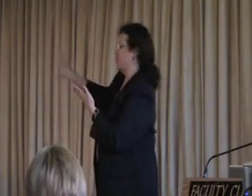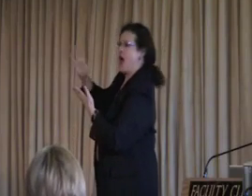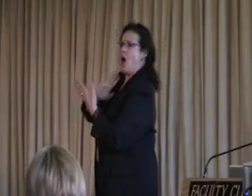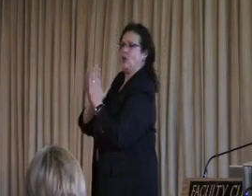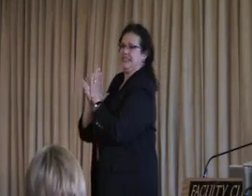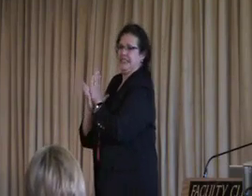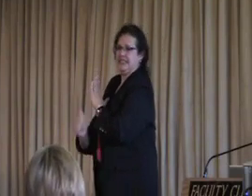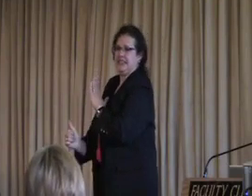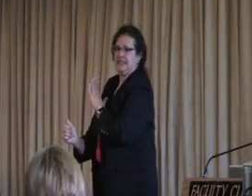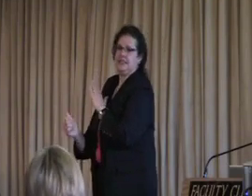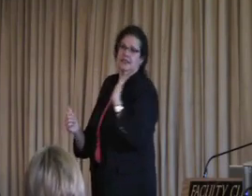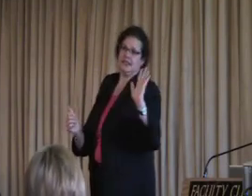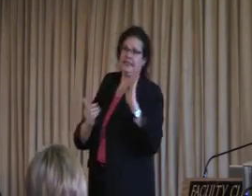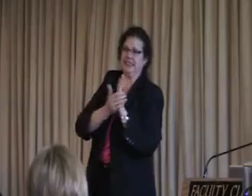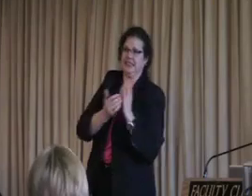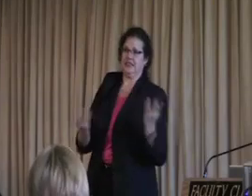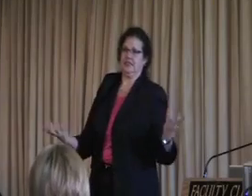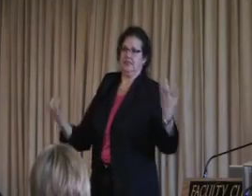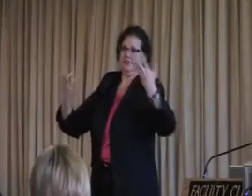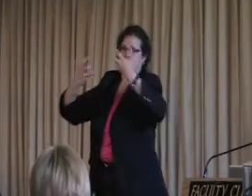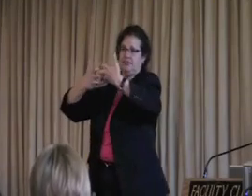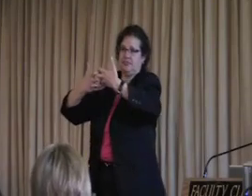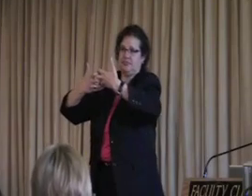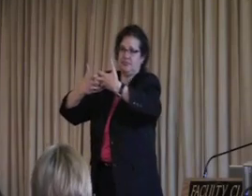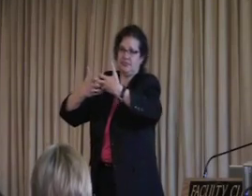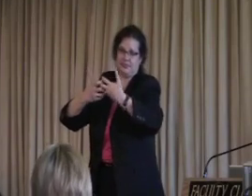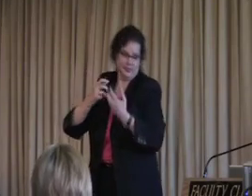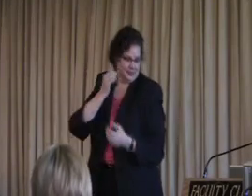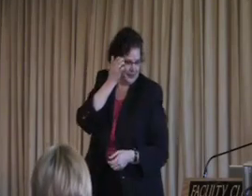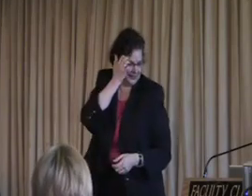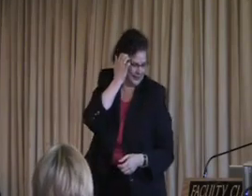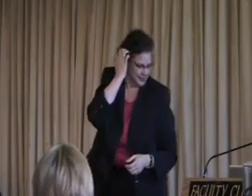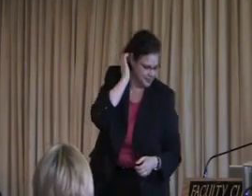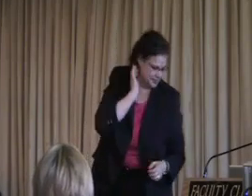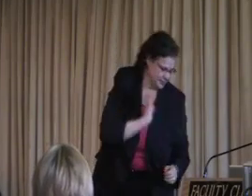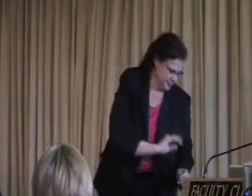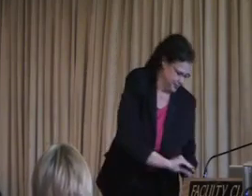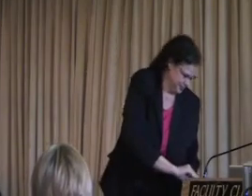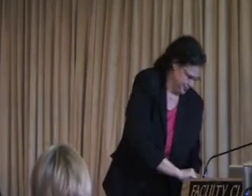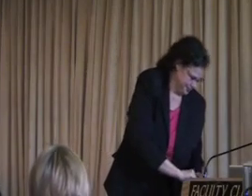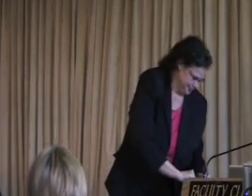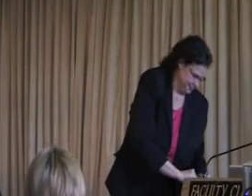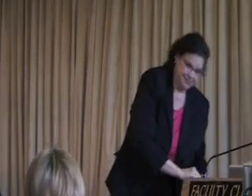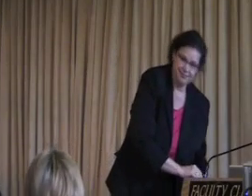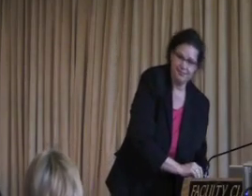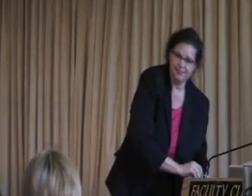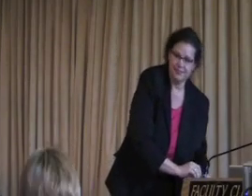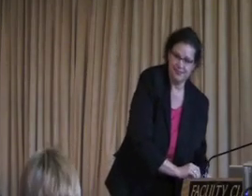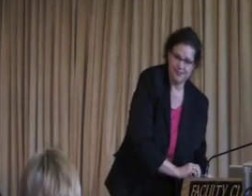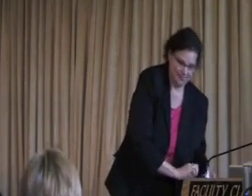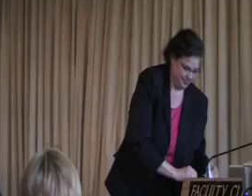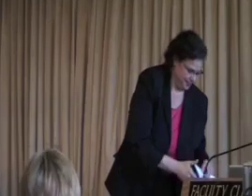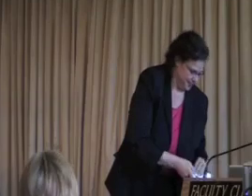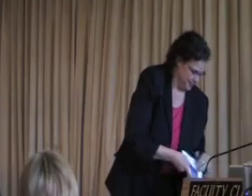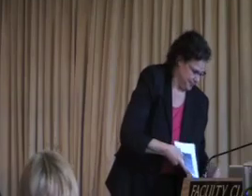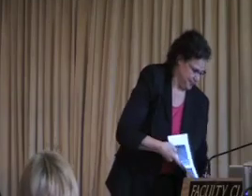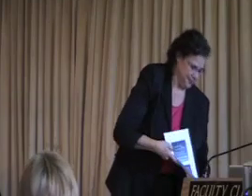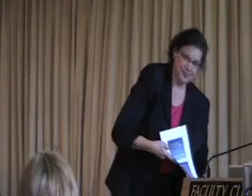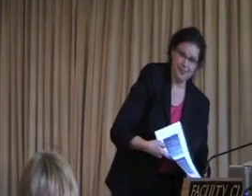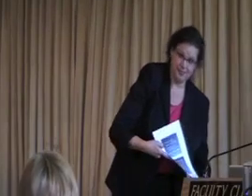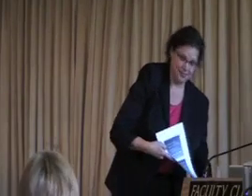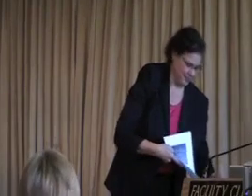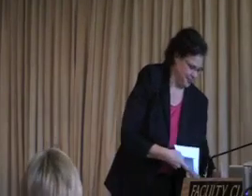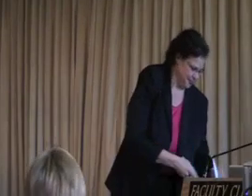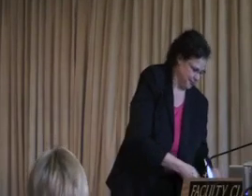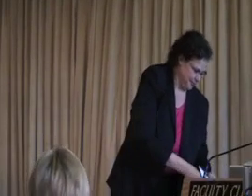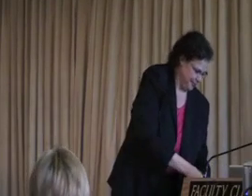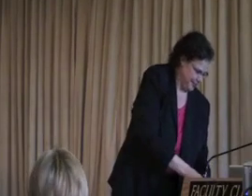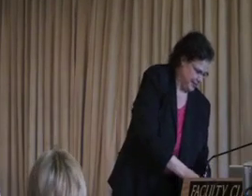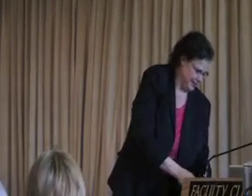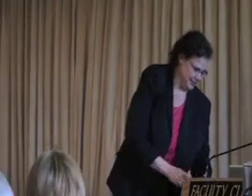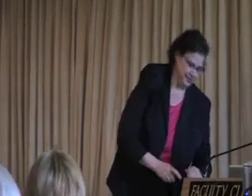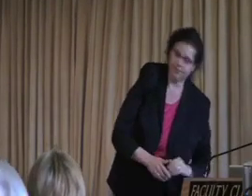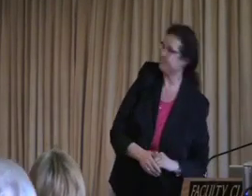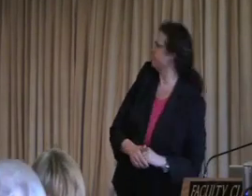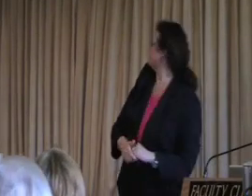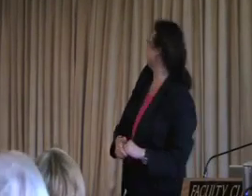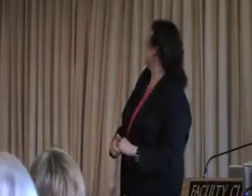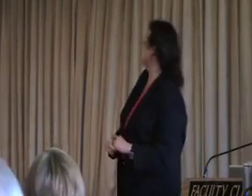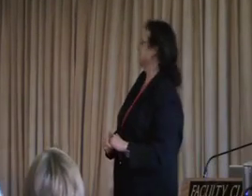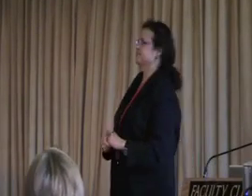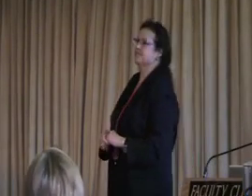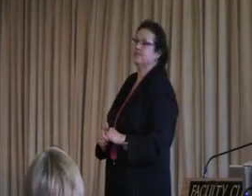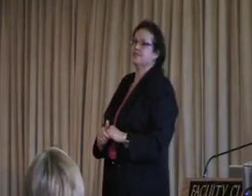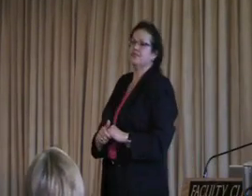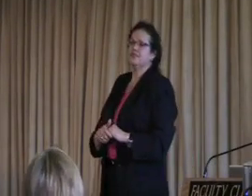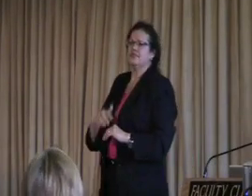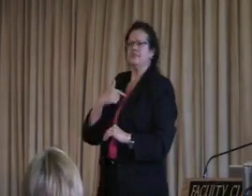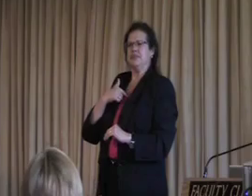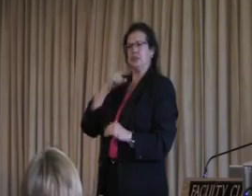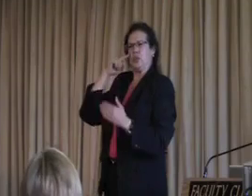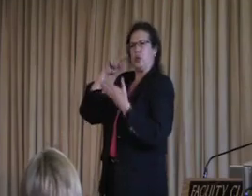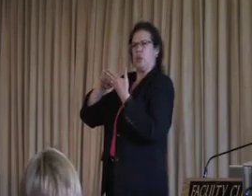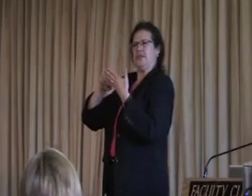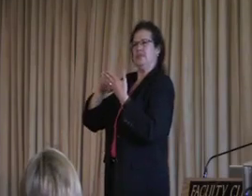U of A has a partnership with the Ukraine, and we're looking for something similar at